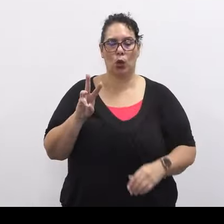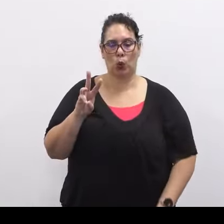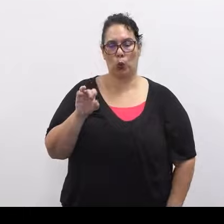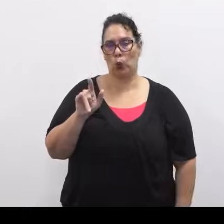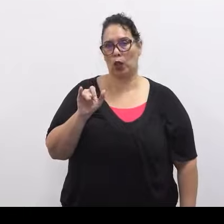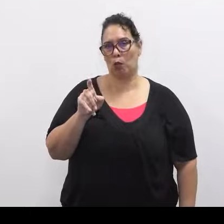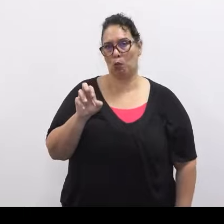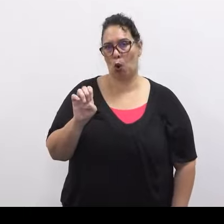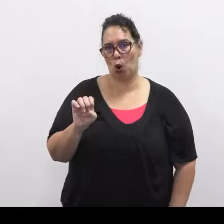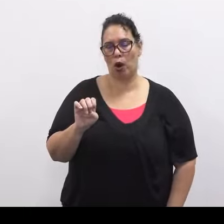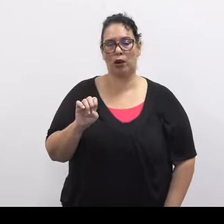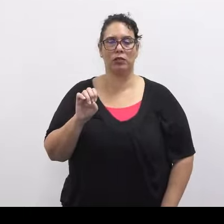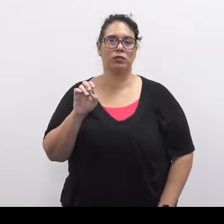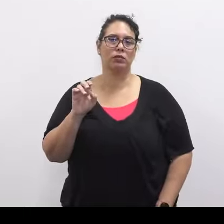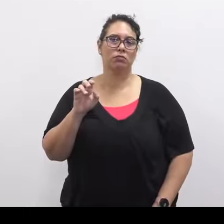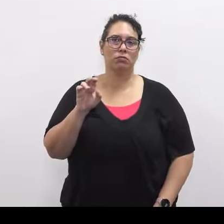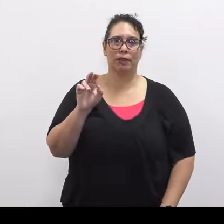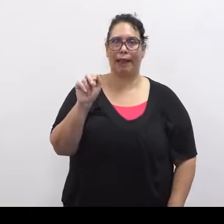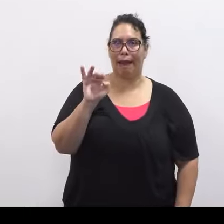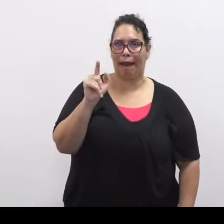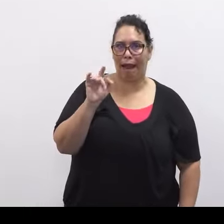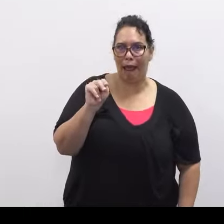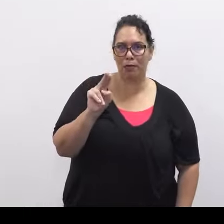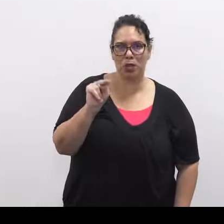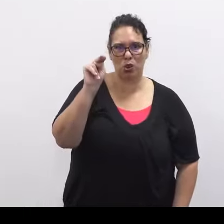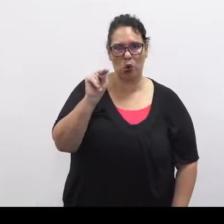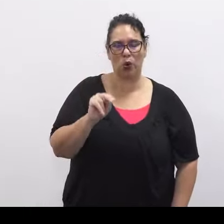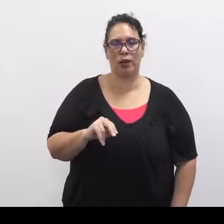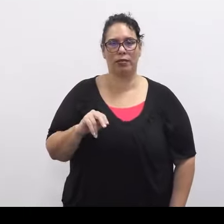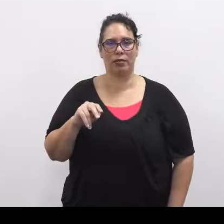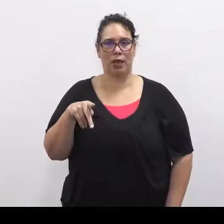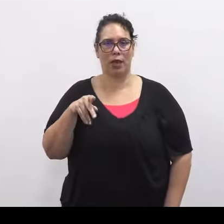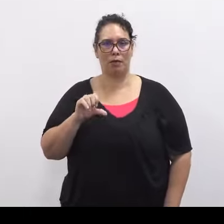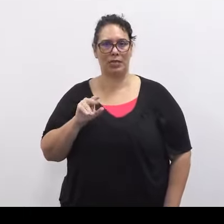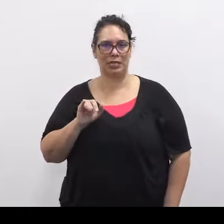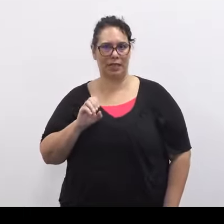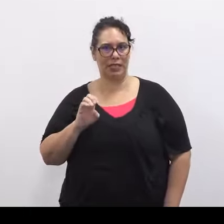So Anaheim to the north, Pacific to the east, 11th and 10th Street to the south,